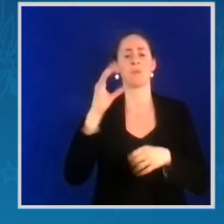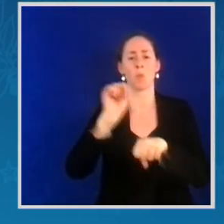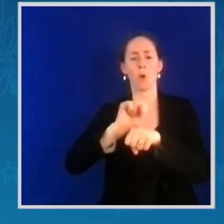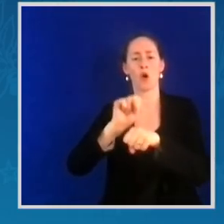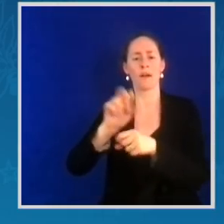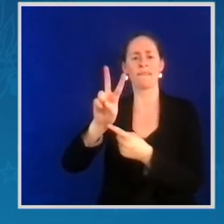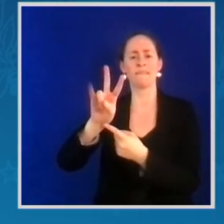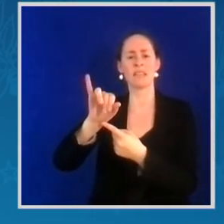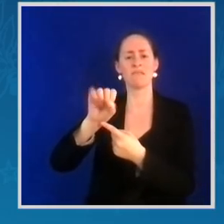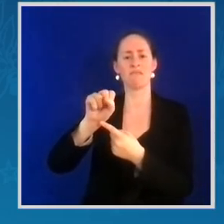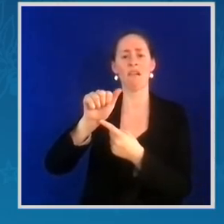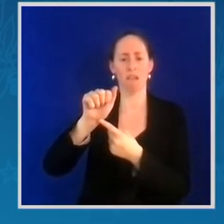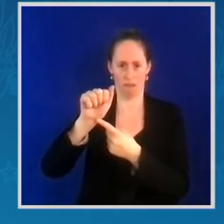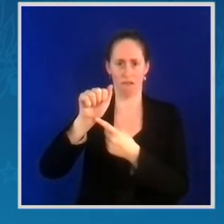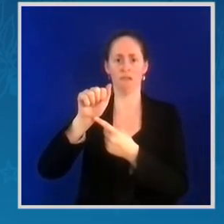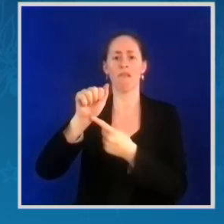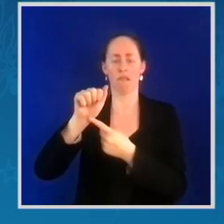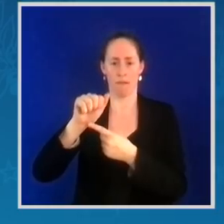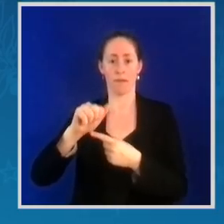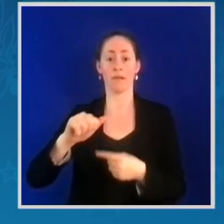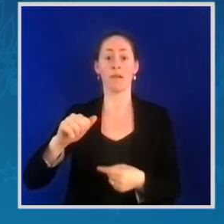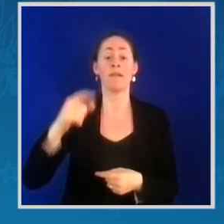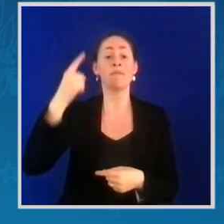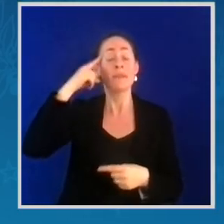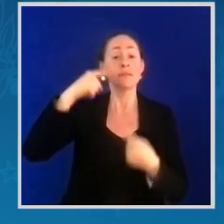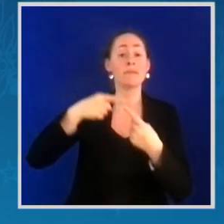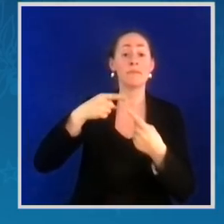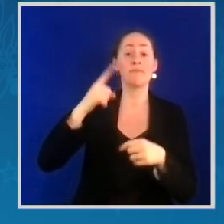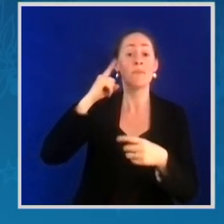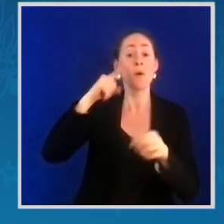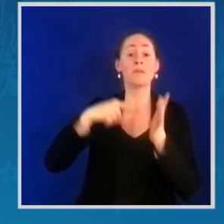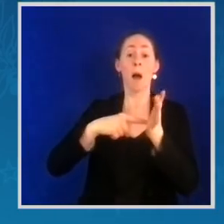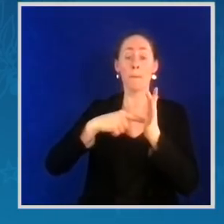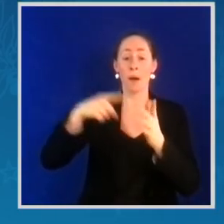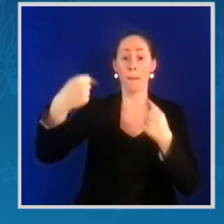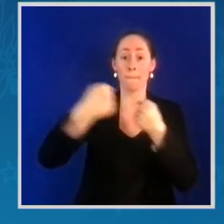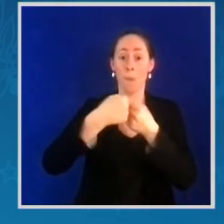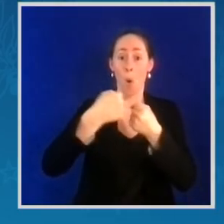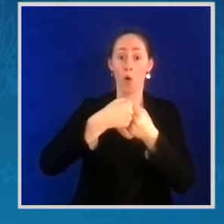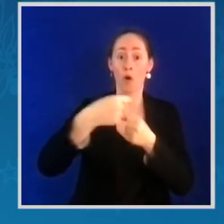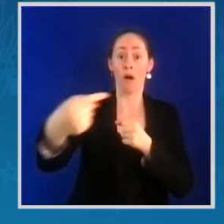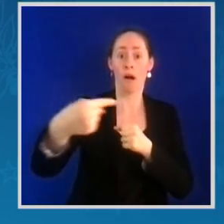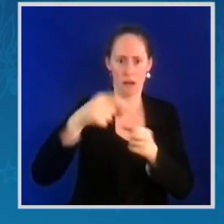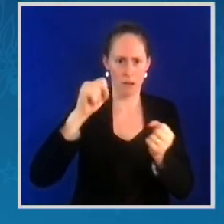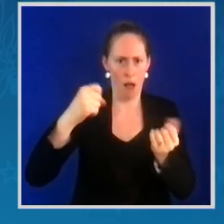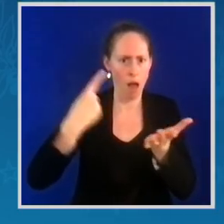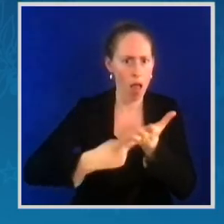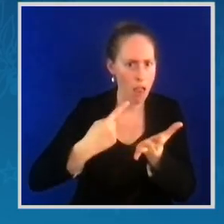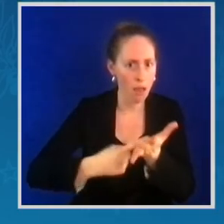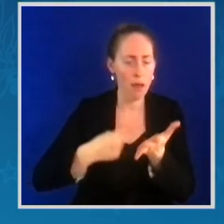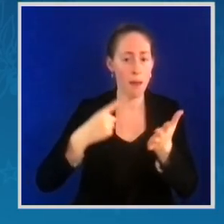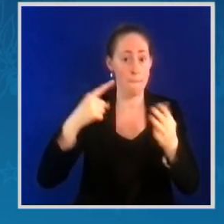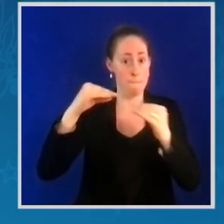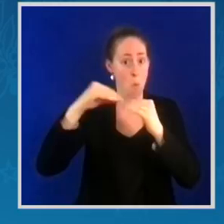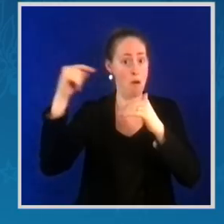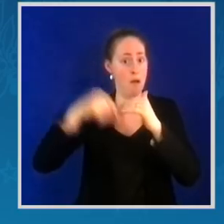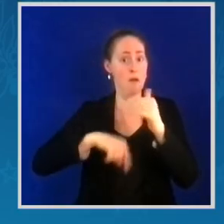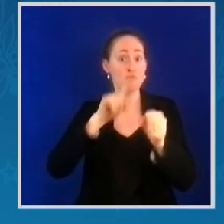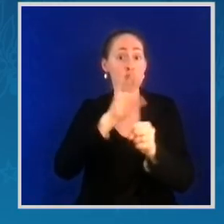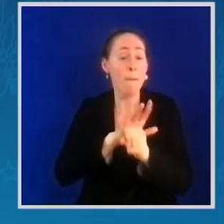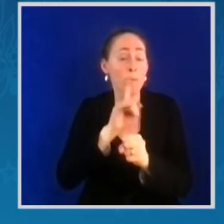but we did have the discussion. We did not discuss Title 42.